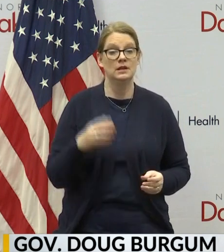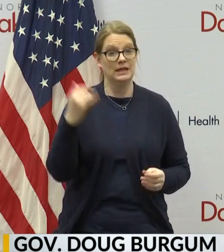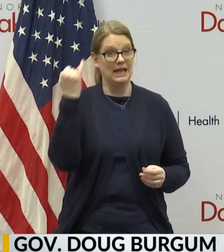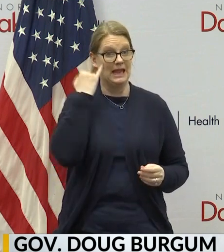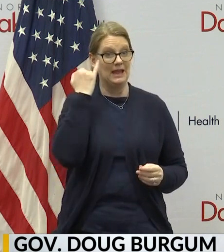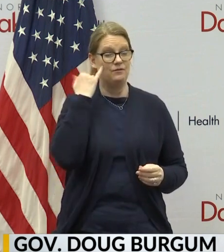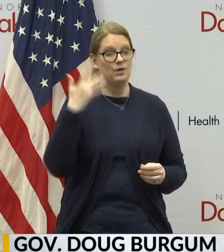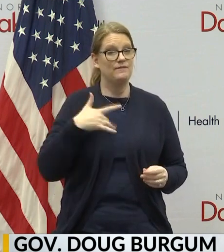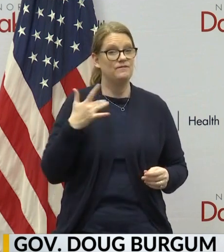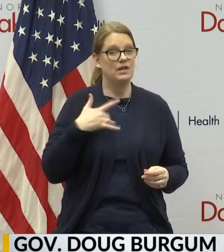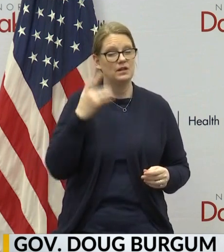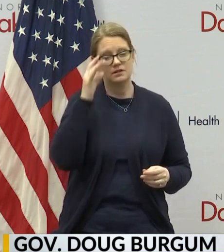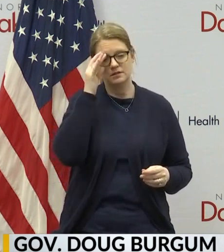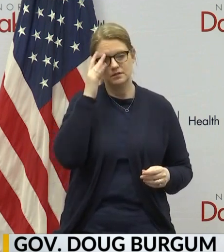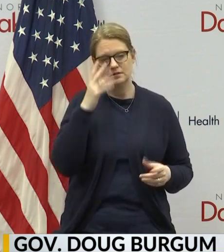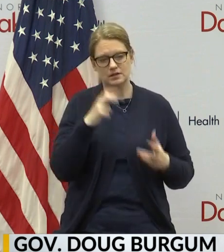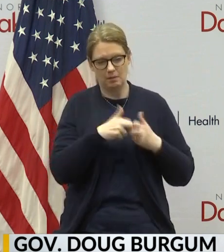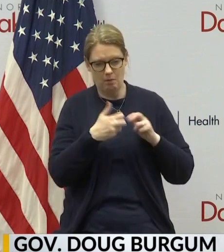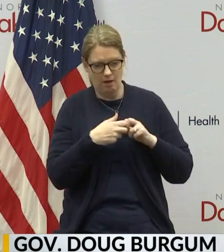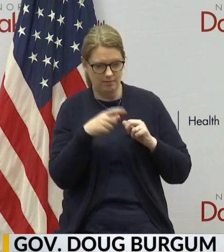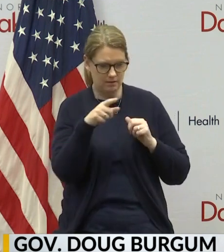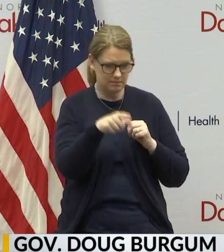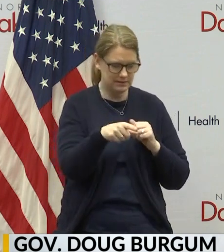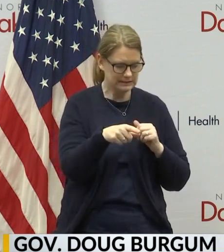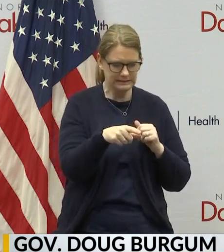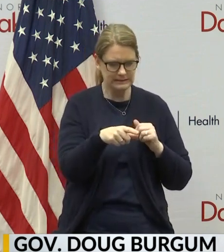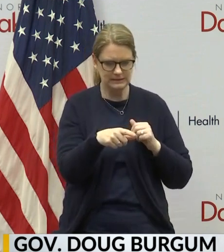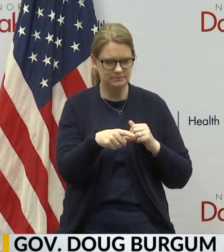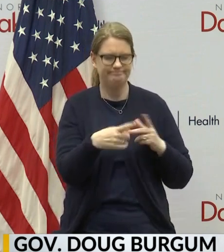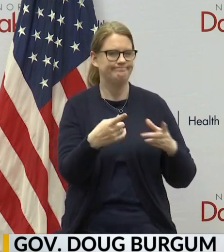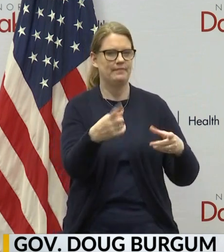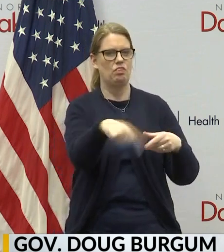TO ADHERE TO THE PROPER DISTANCING RECOMMENDATIONS, AND